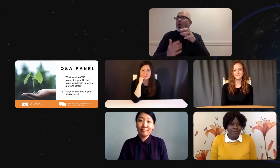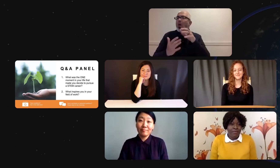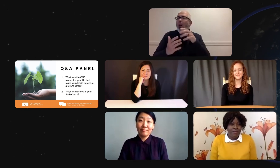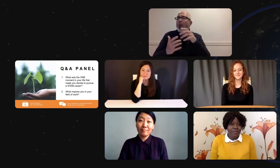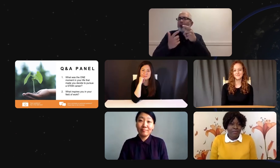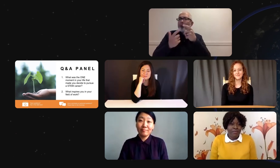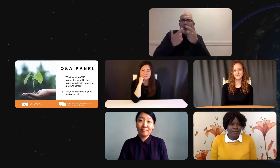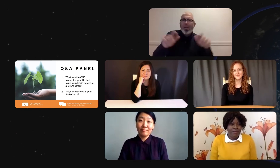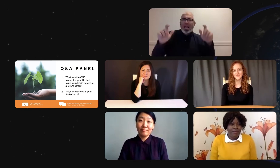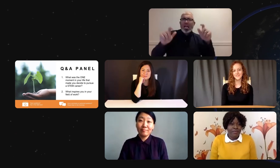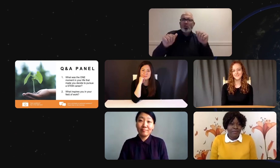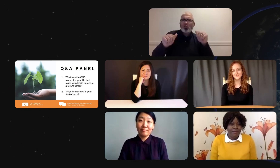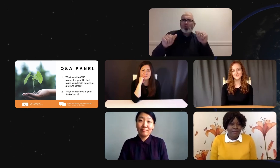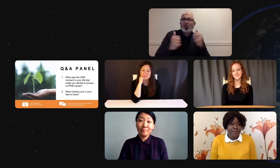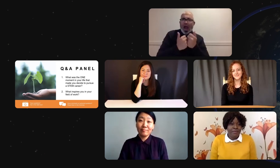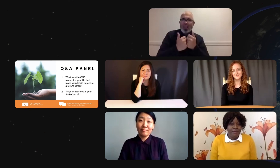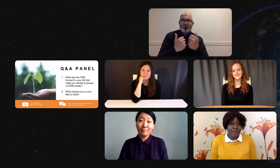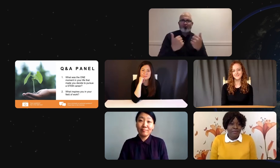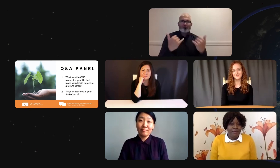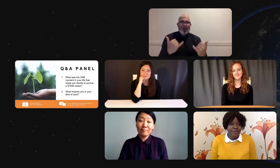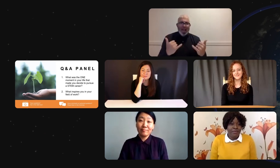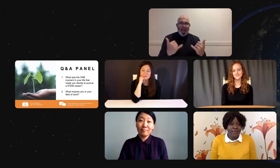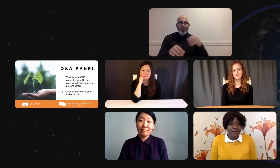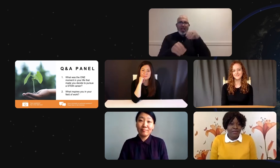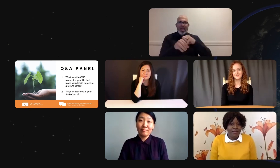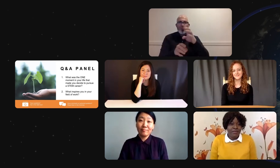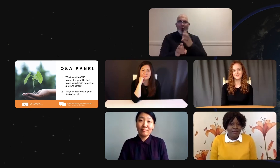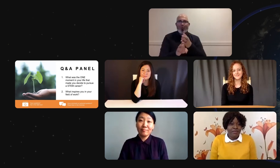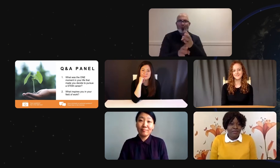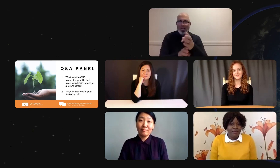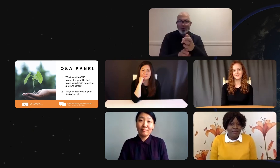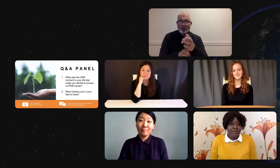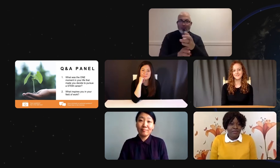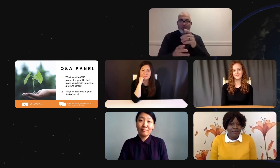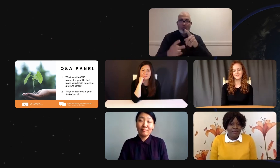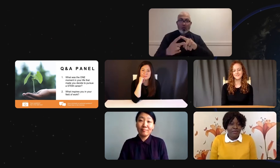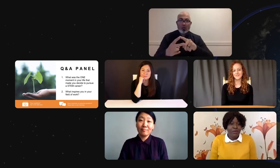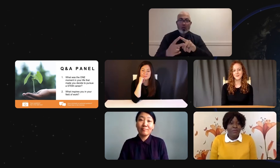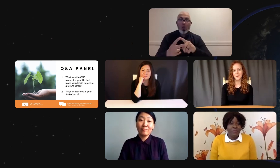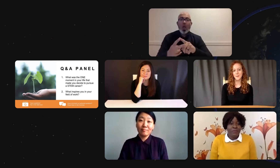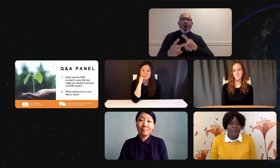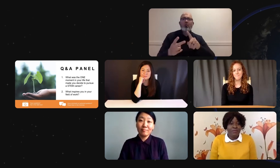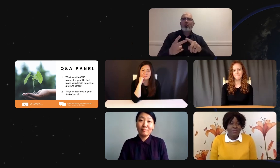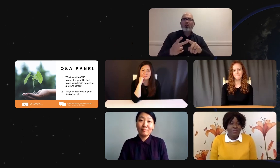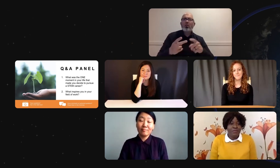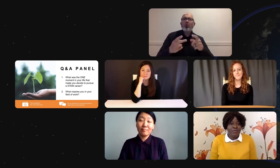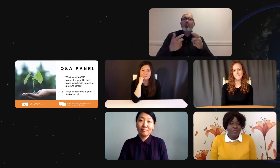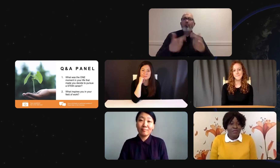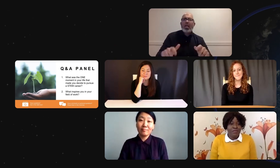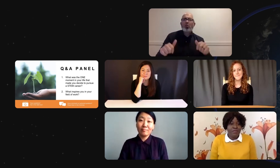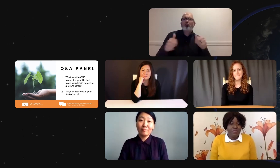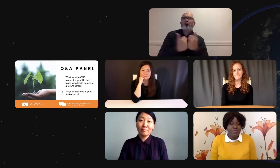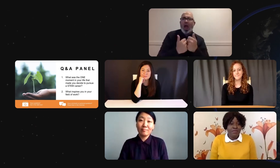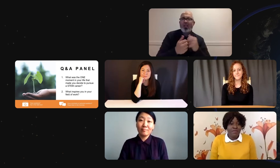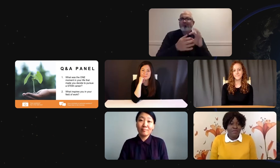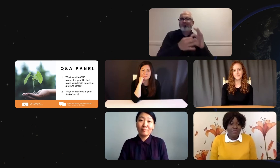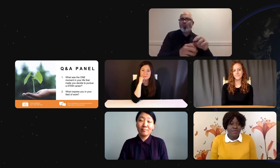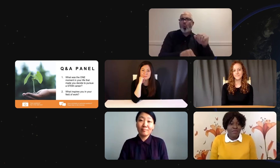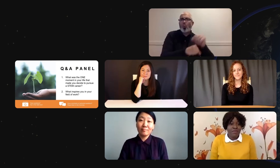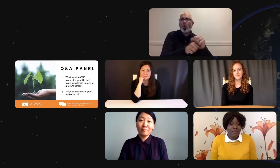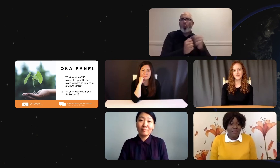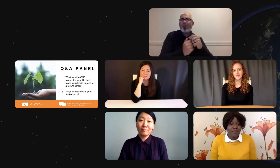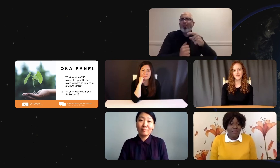One is, "What's one of the biggest challenges you face in your career now?